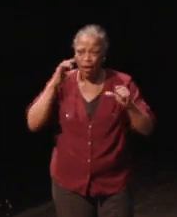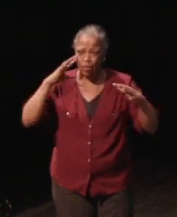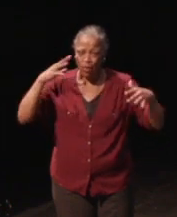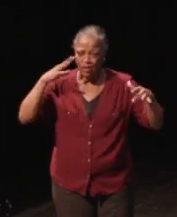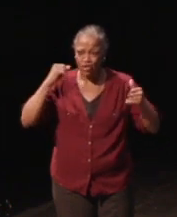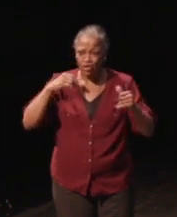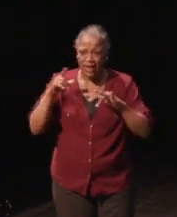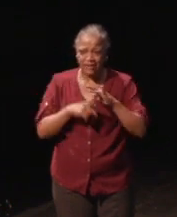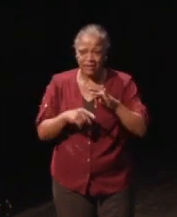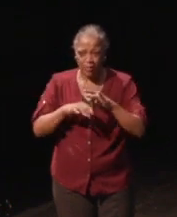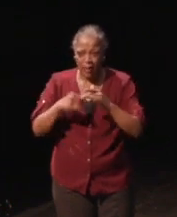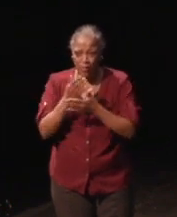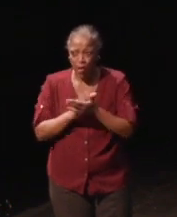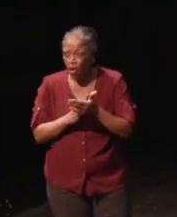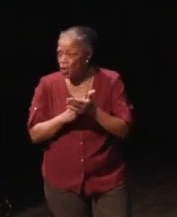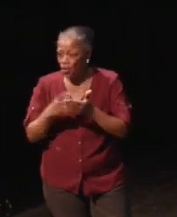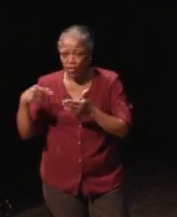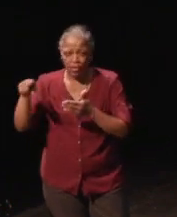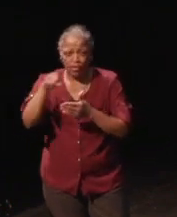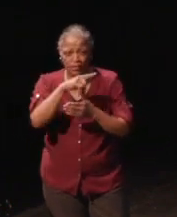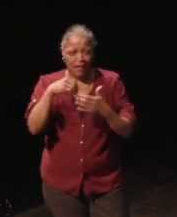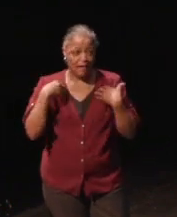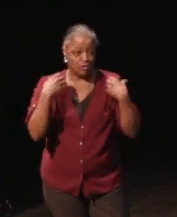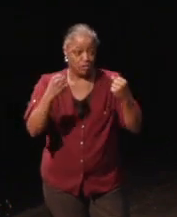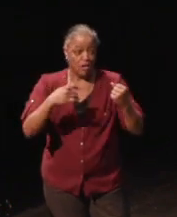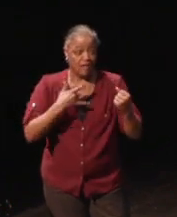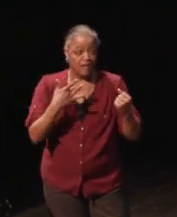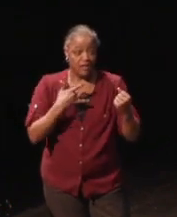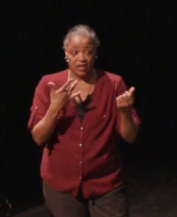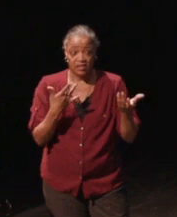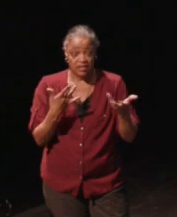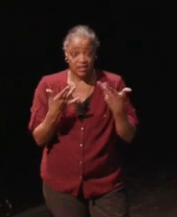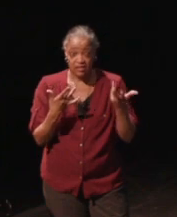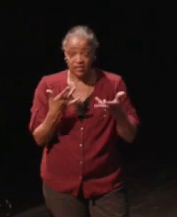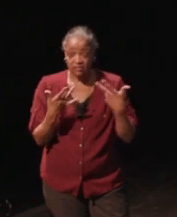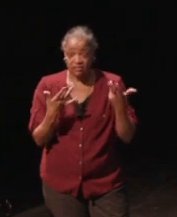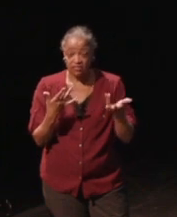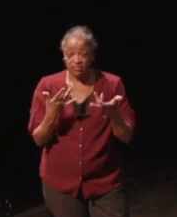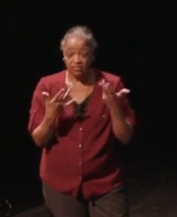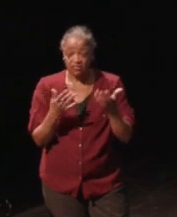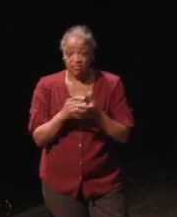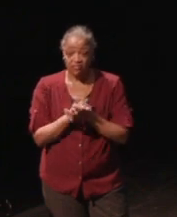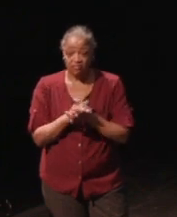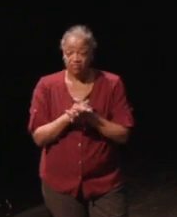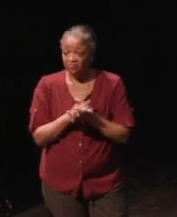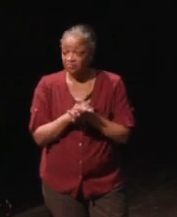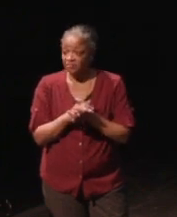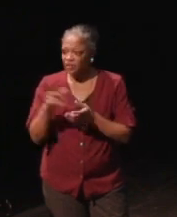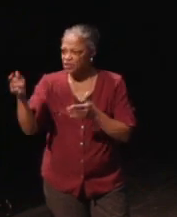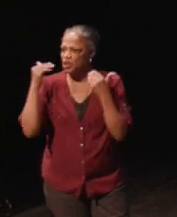whatever or does anyone have any strong thoughts? You should do it.